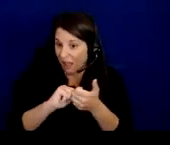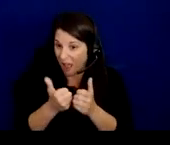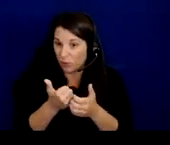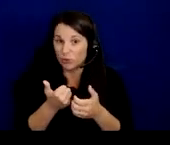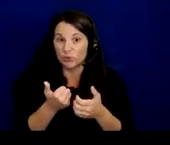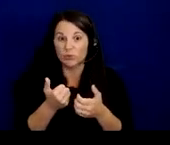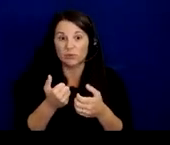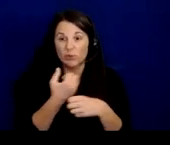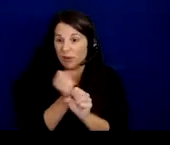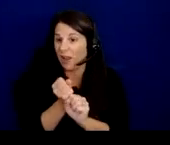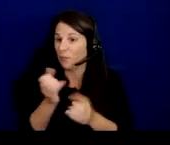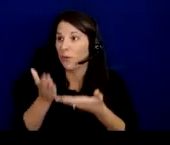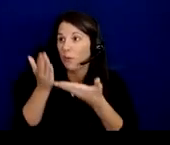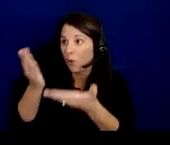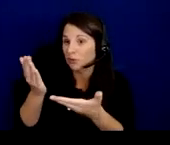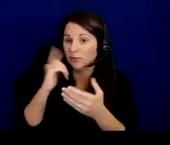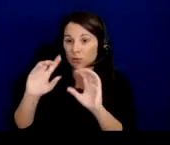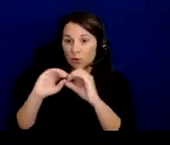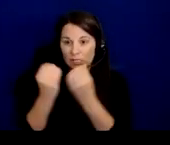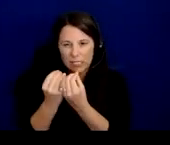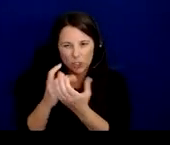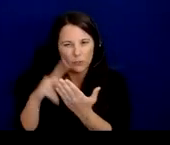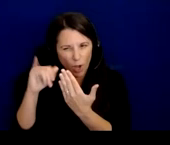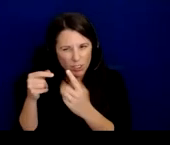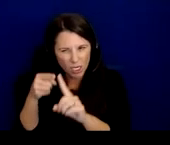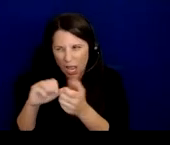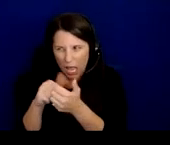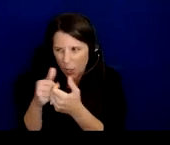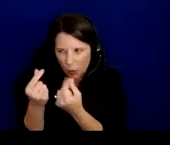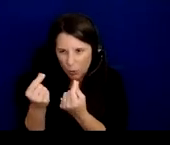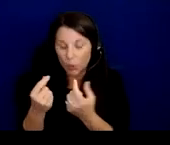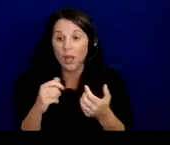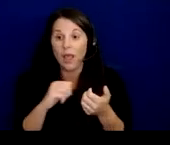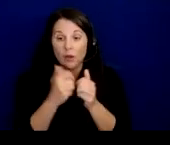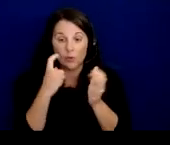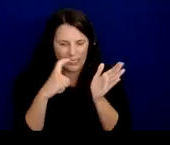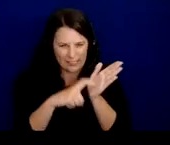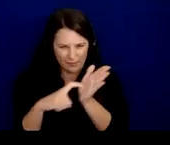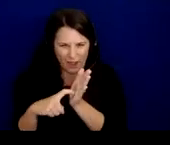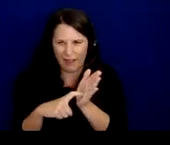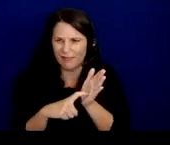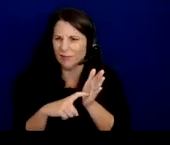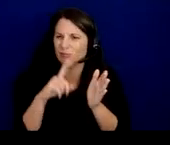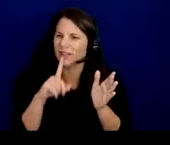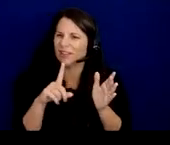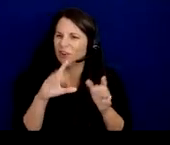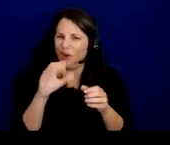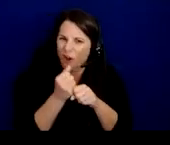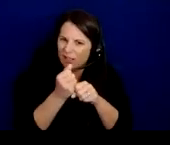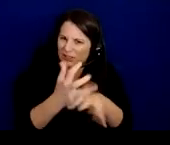about how to identify some of the root causes of, you know, the problems facing a community